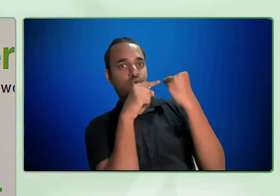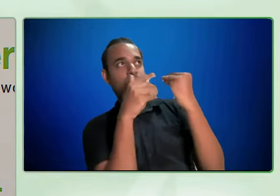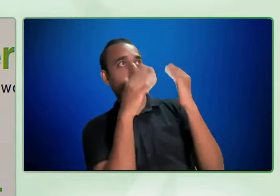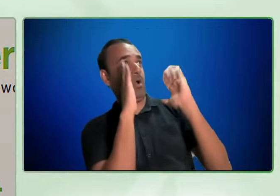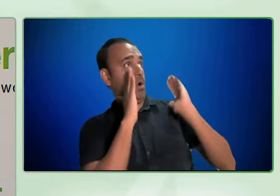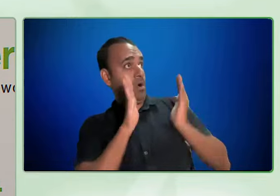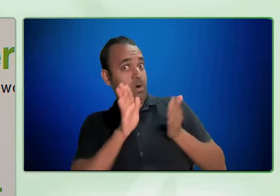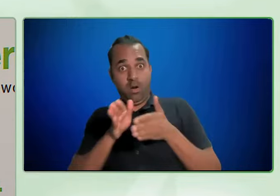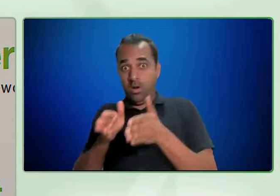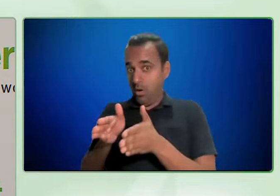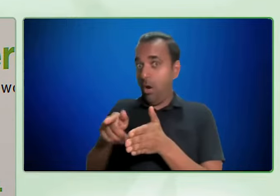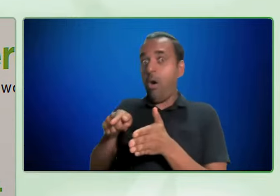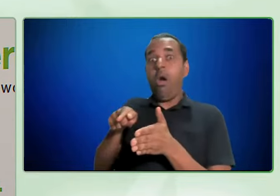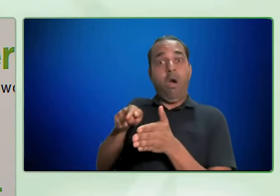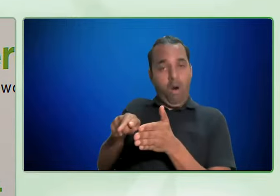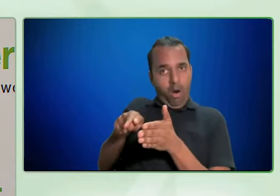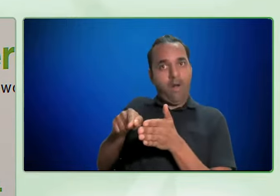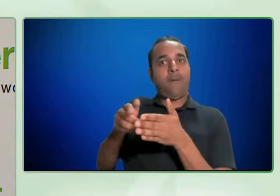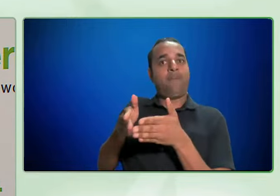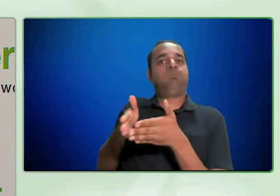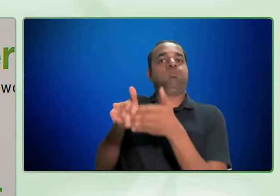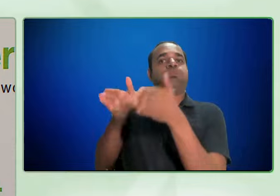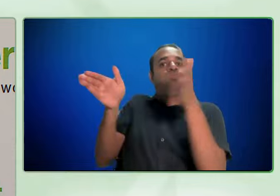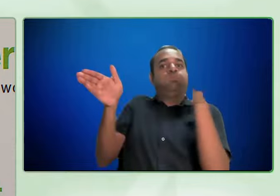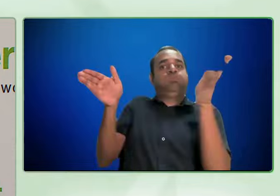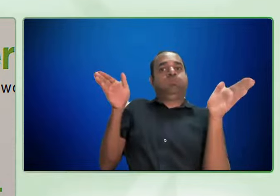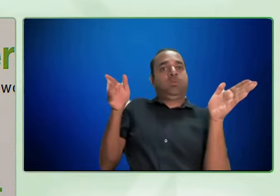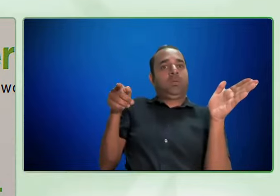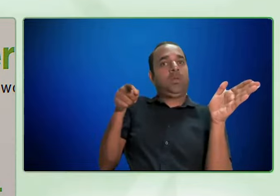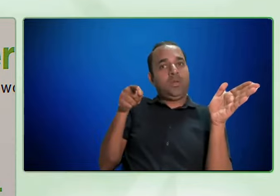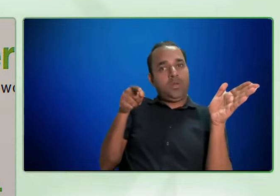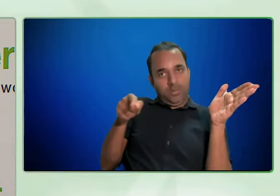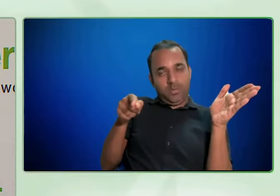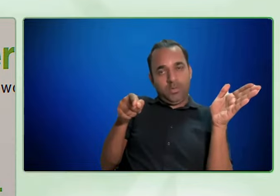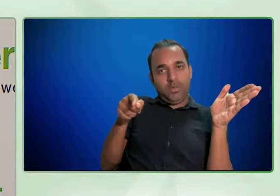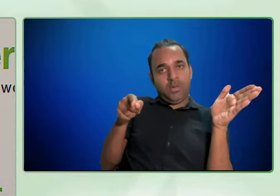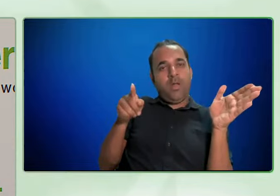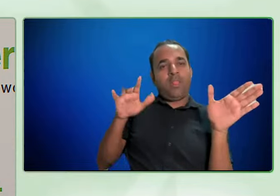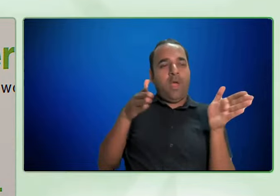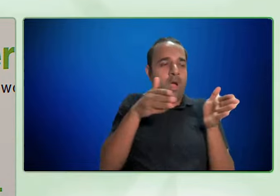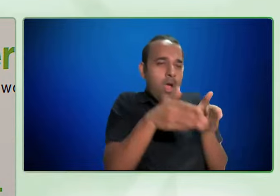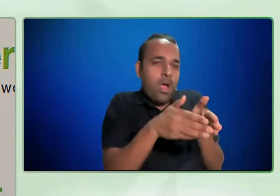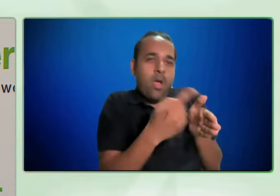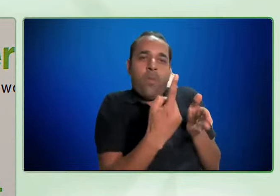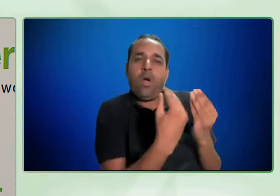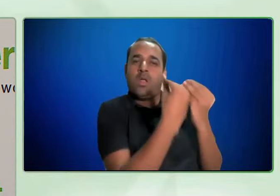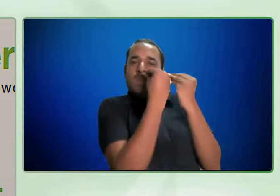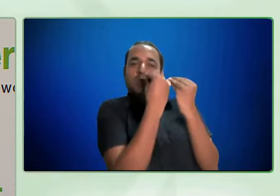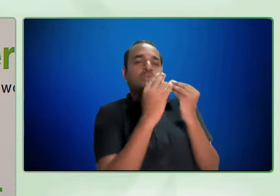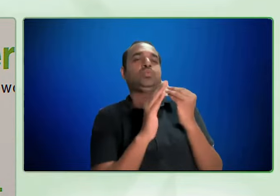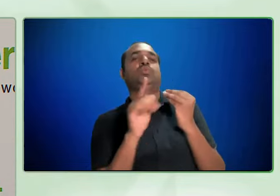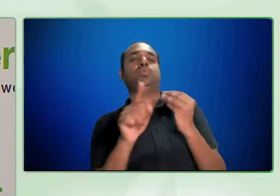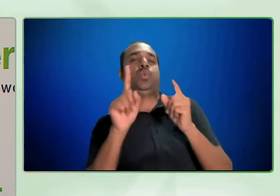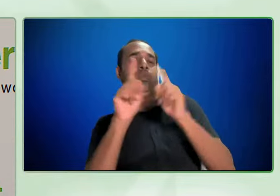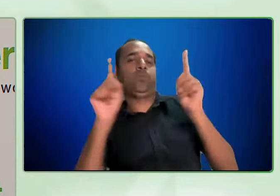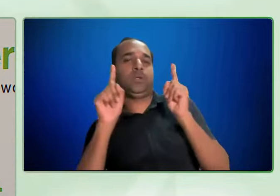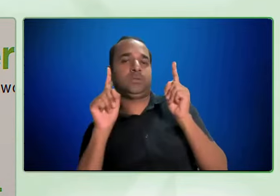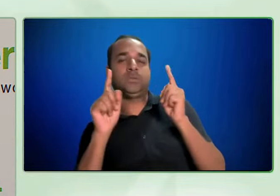to allow people to get the information they need in diverse situations.